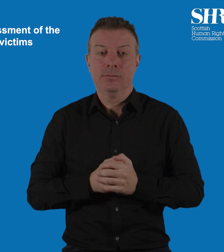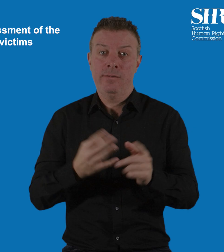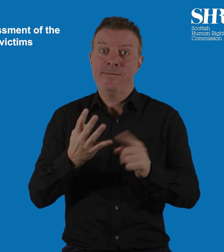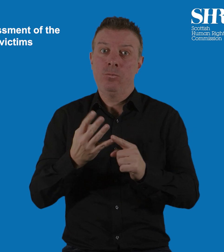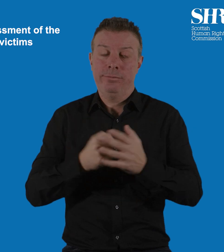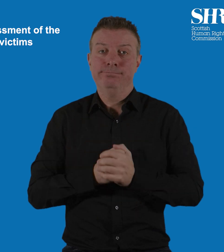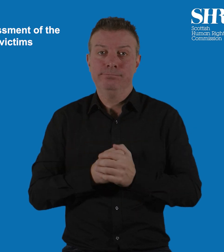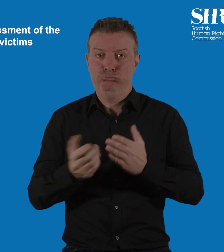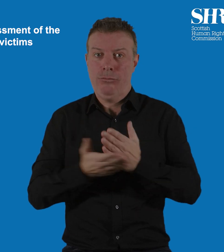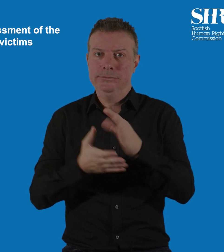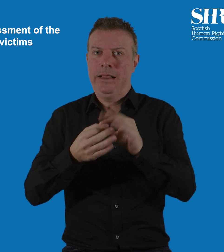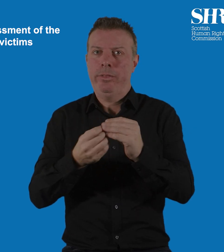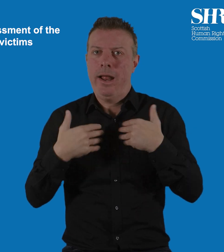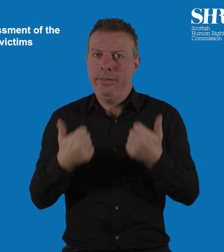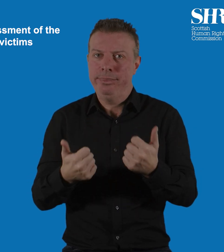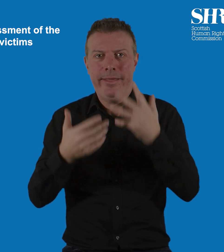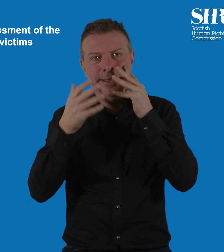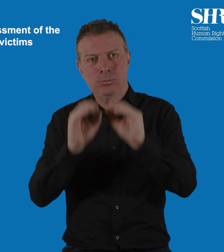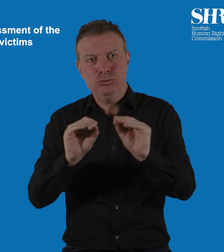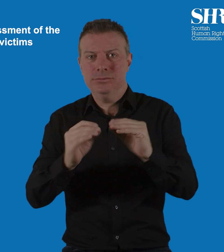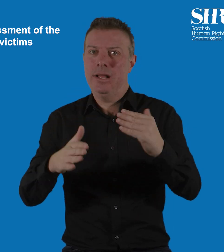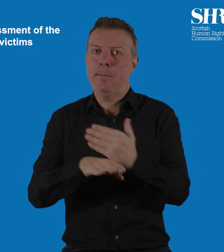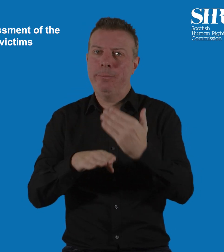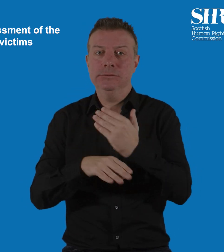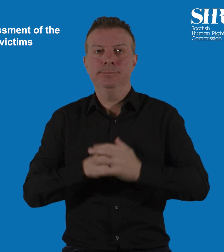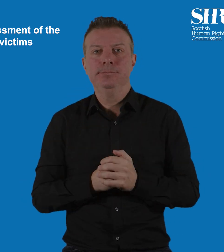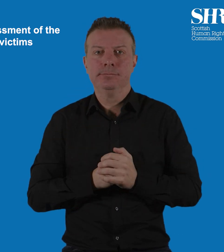4. Rights to health, education and employment